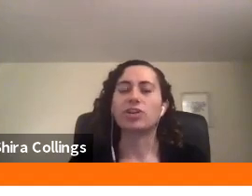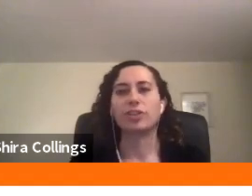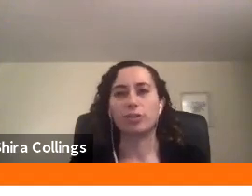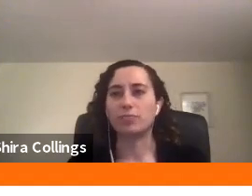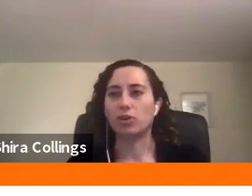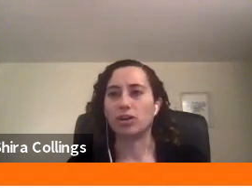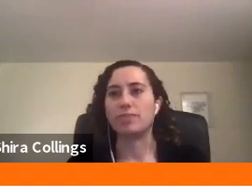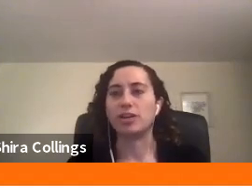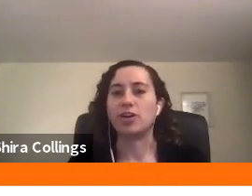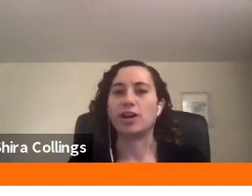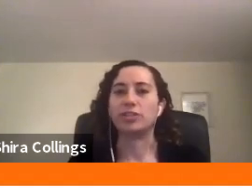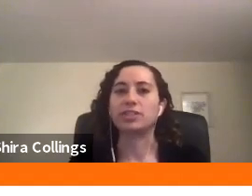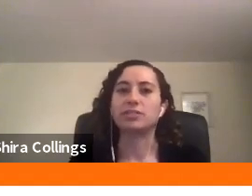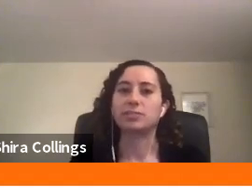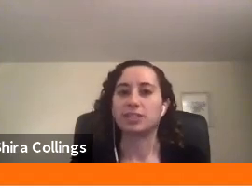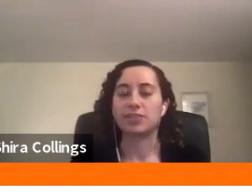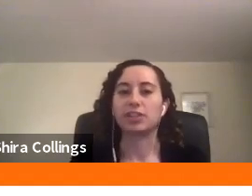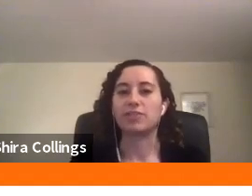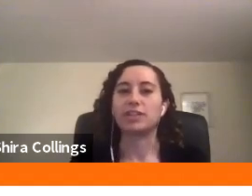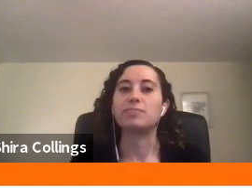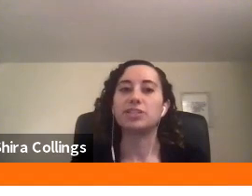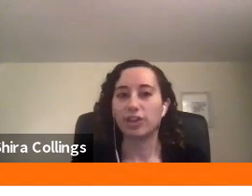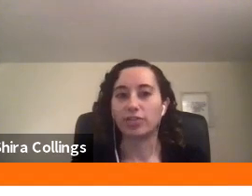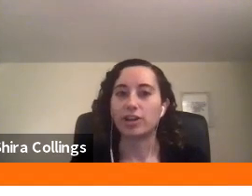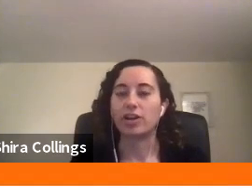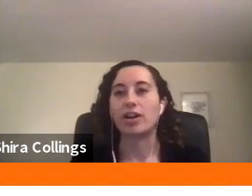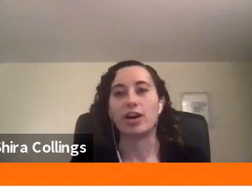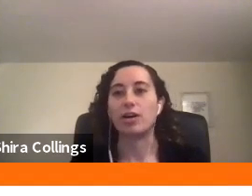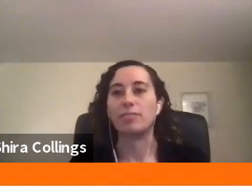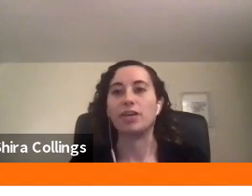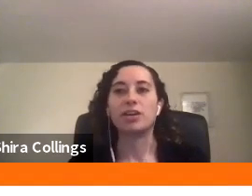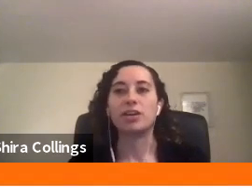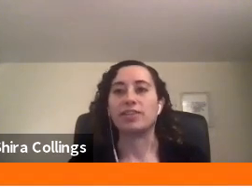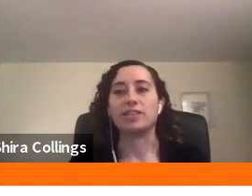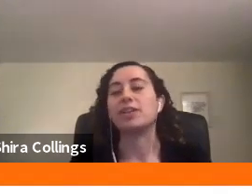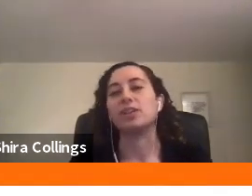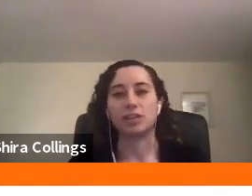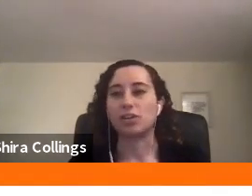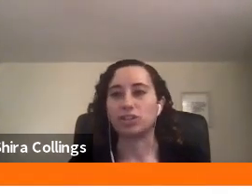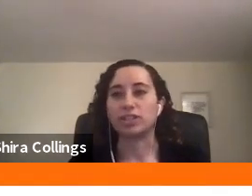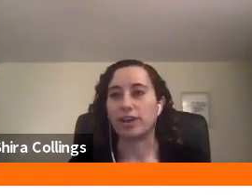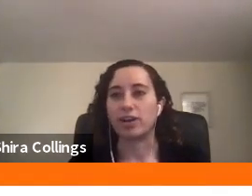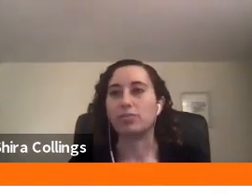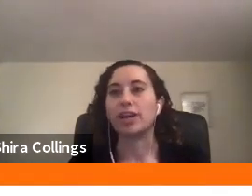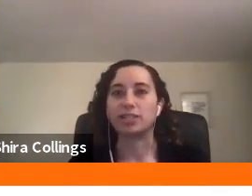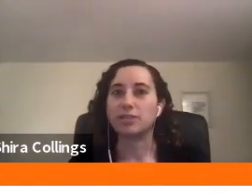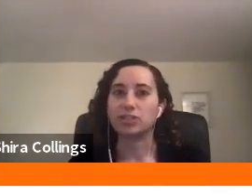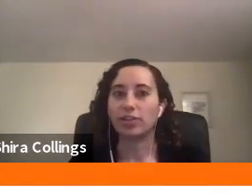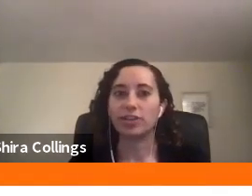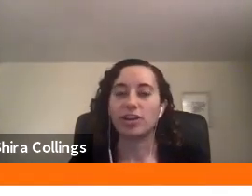for earn certain diagnoses or having certain things looked into . And I'll talk a little bit more in a bit